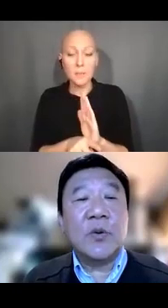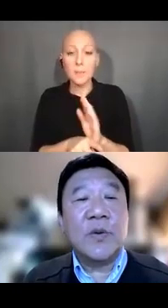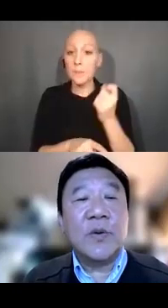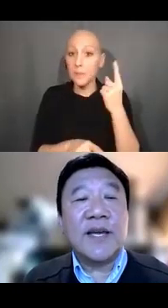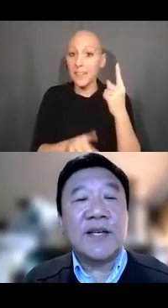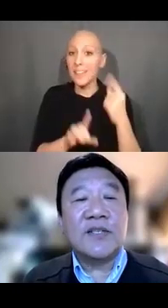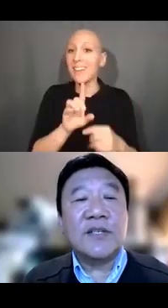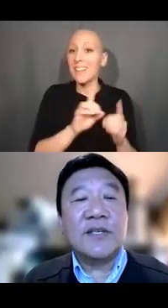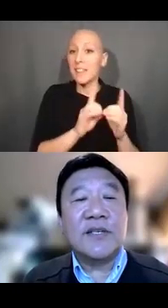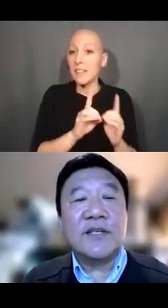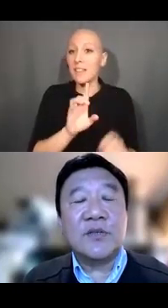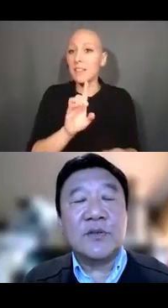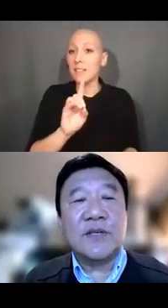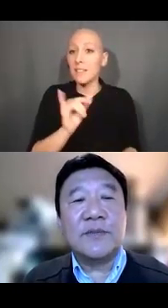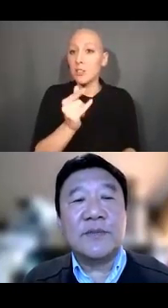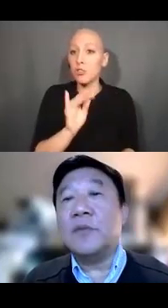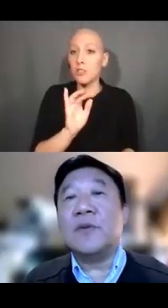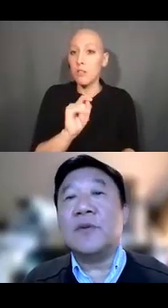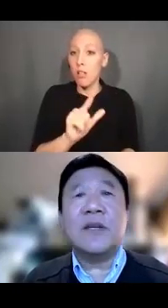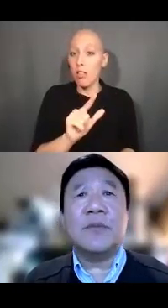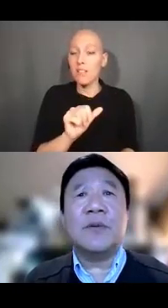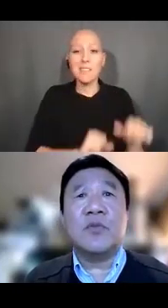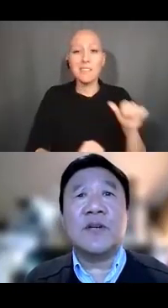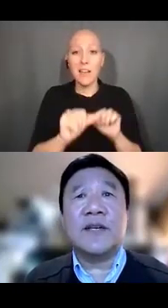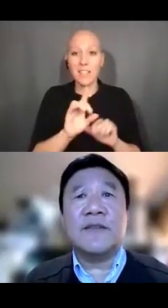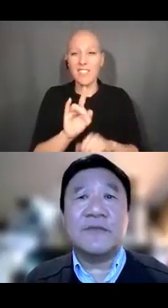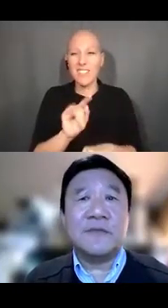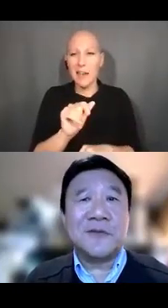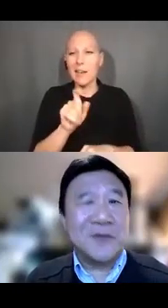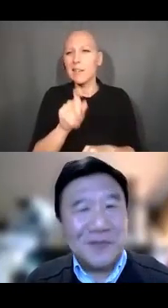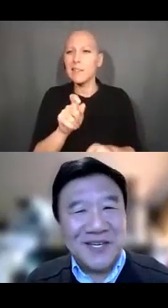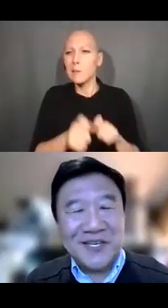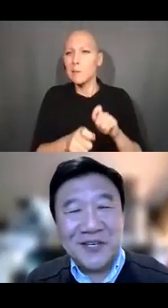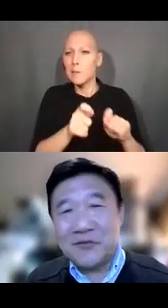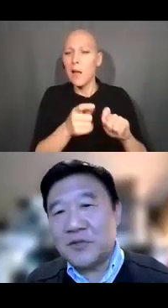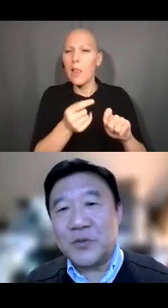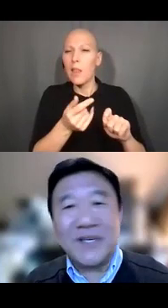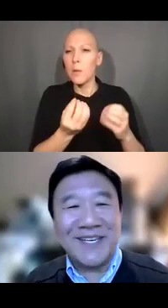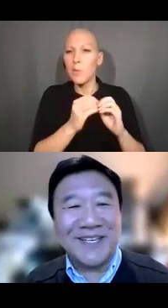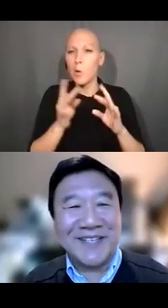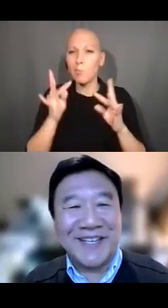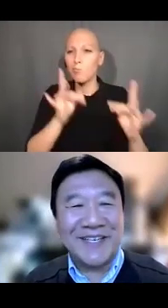we actually needed to do a little bit more of streamlining, tweaking and the like.